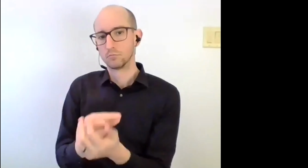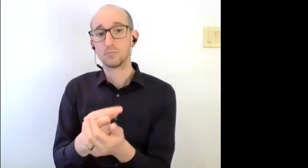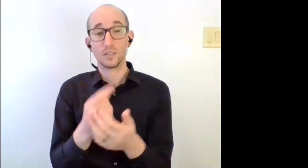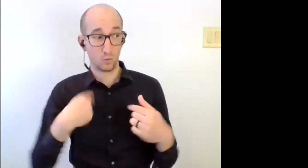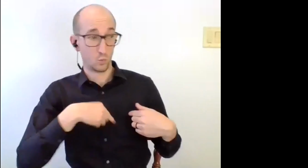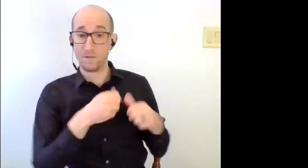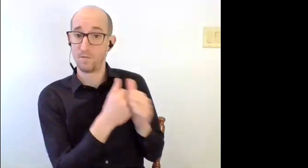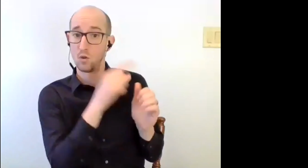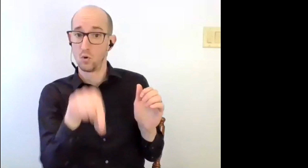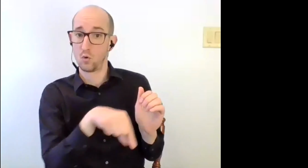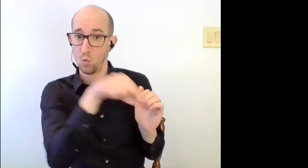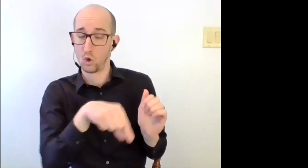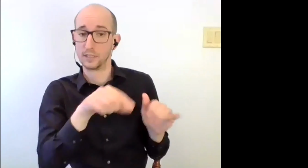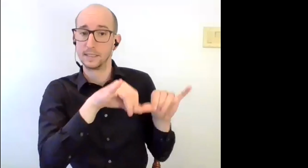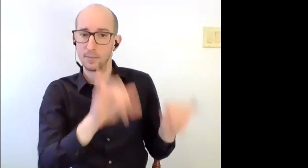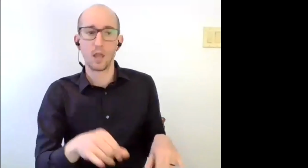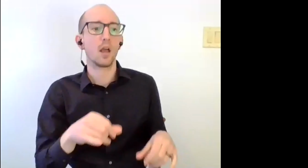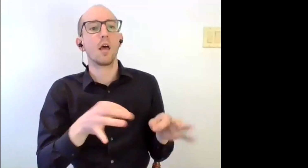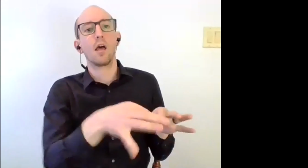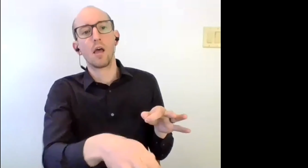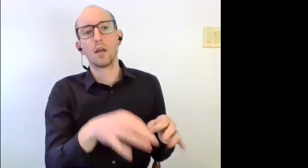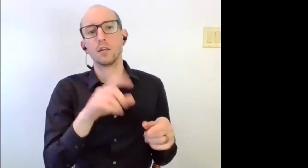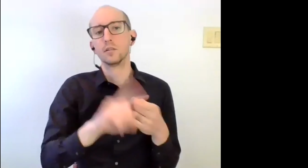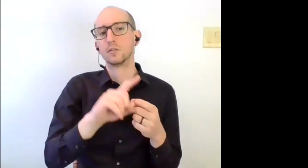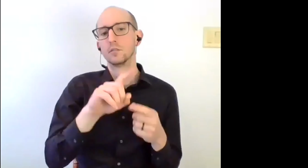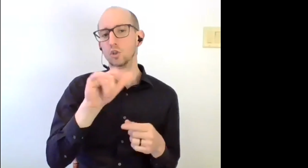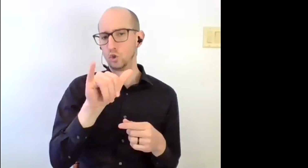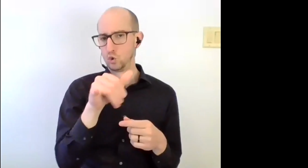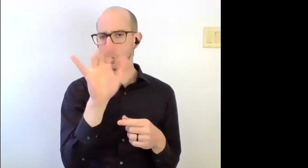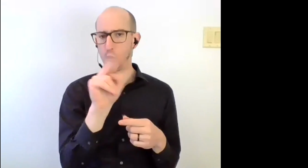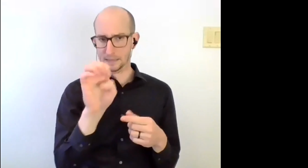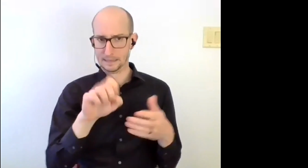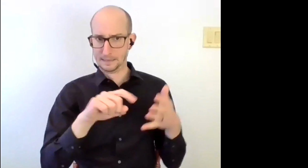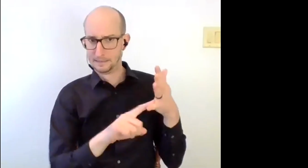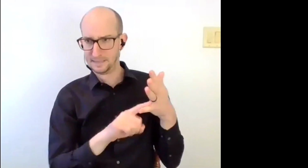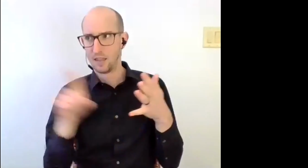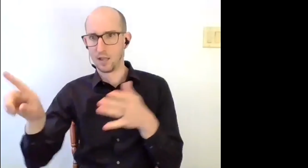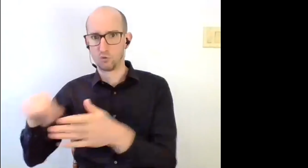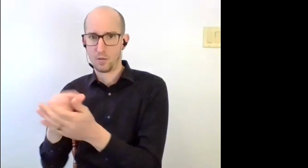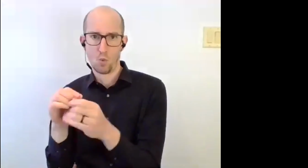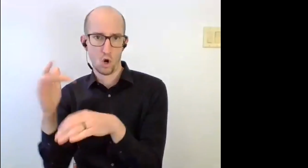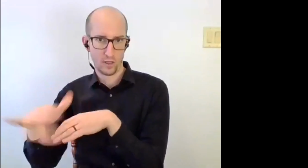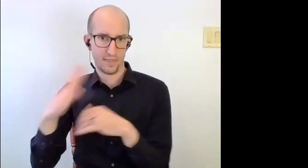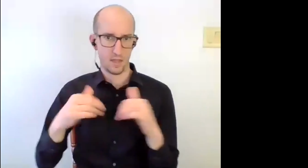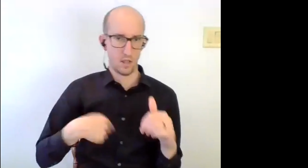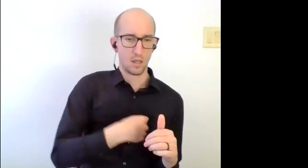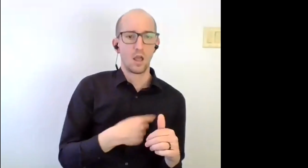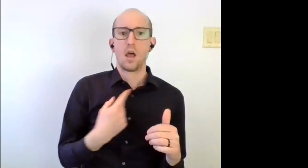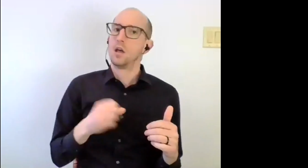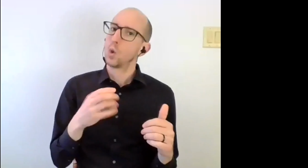canceled commencement exercises. Those of us on a quarters, our